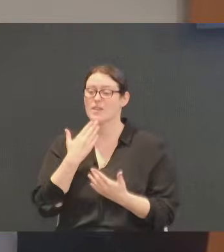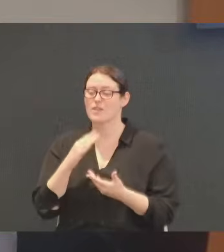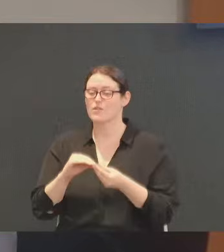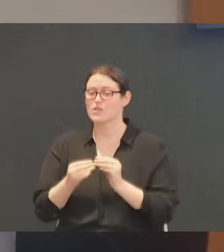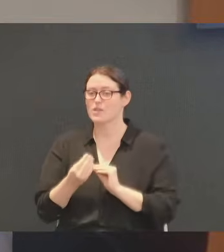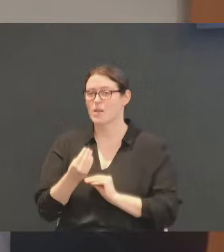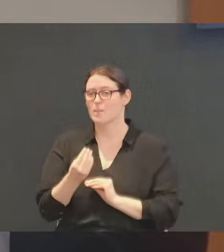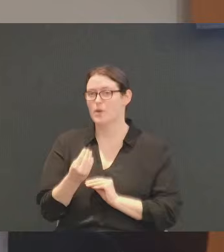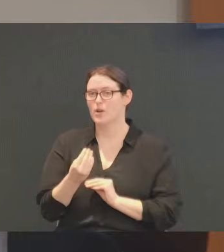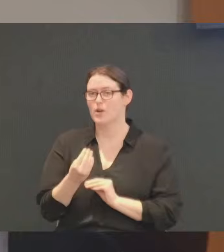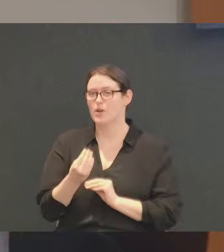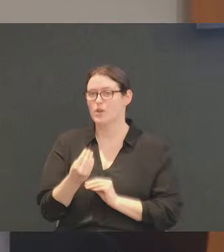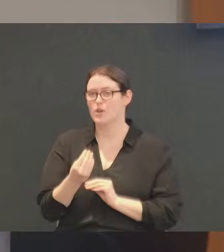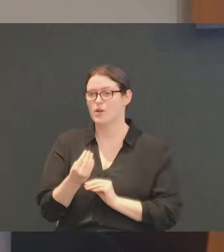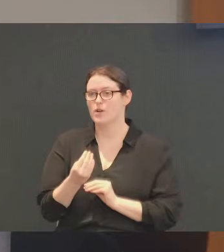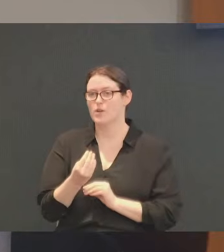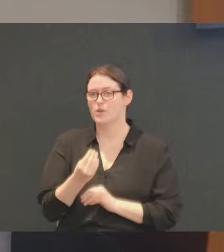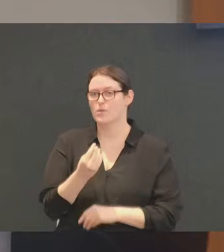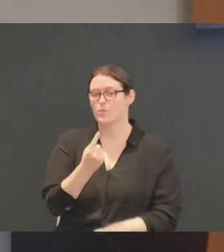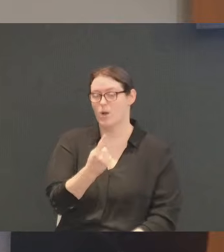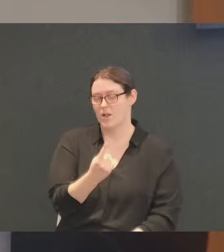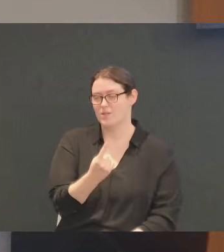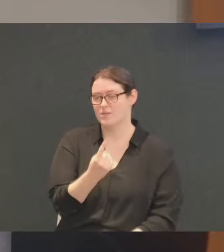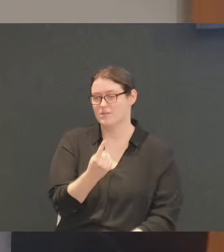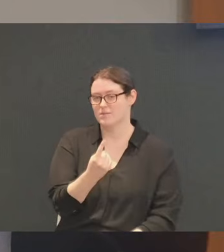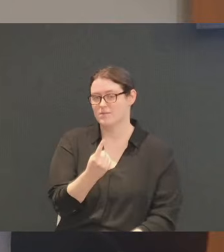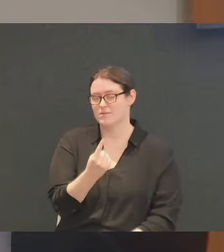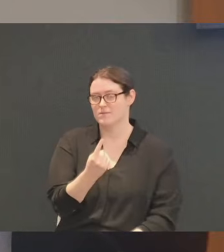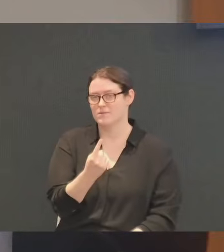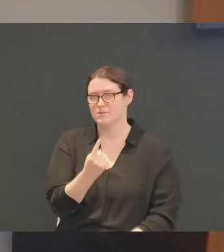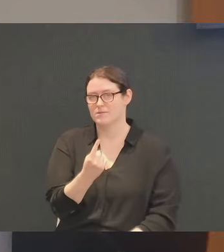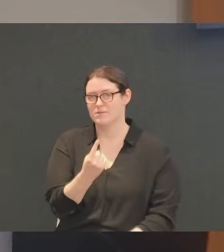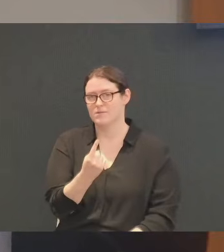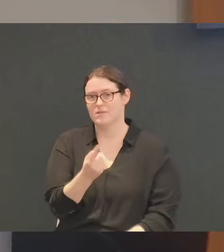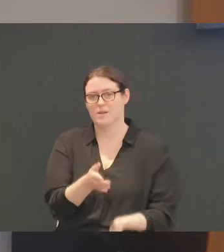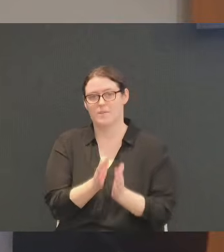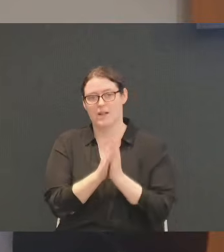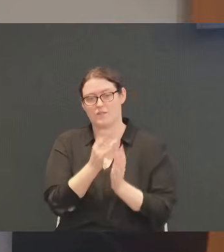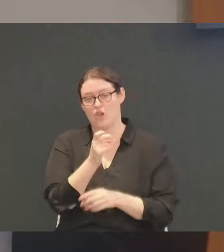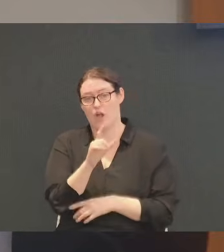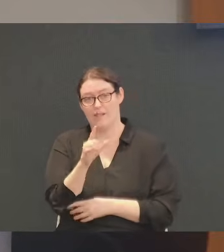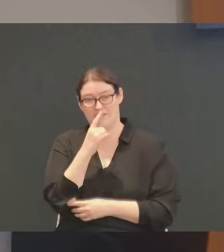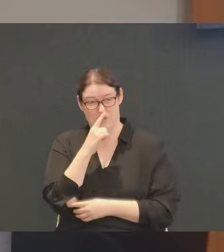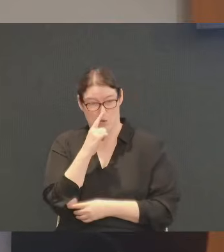Commissioners, uh, BIE one, uh, and I'm going to ask Holly if she wouldn't mind to come forward